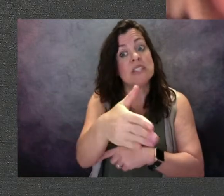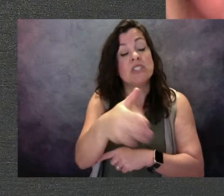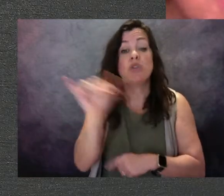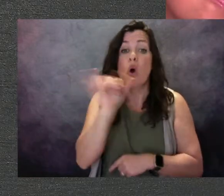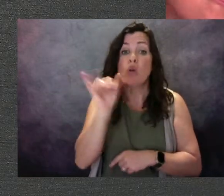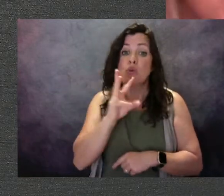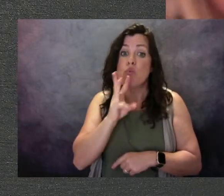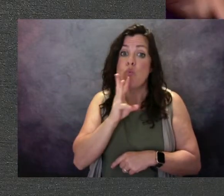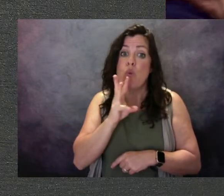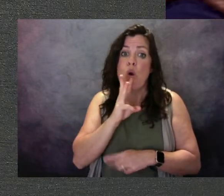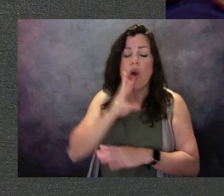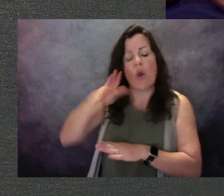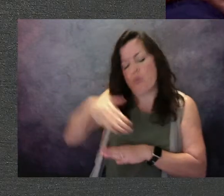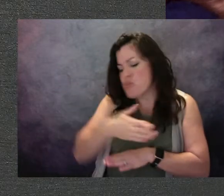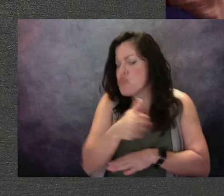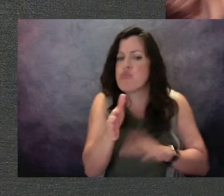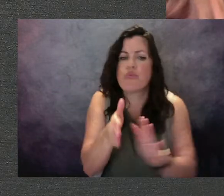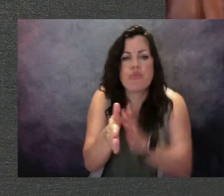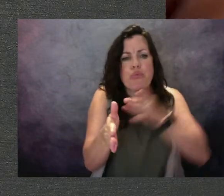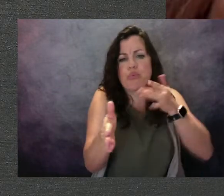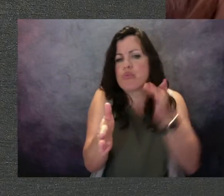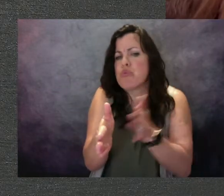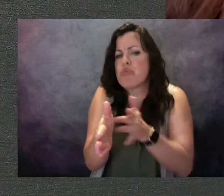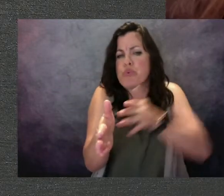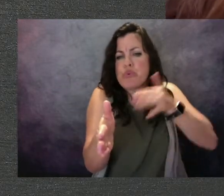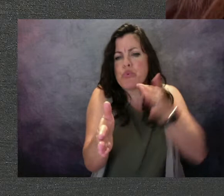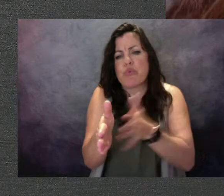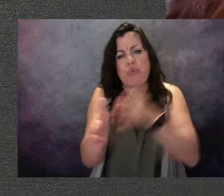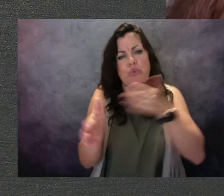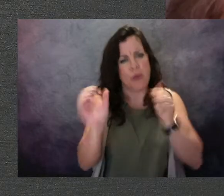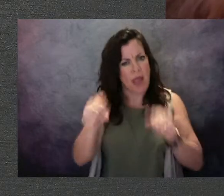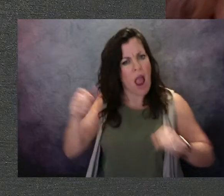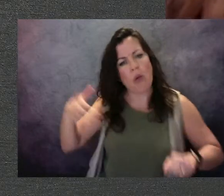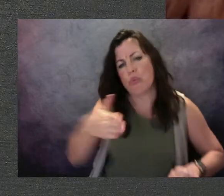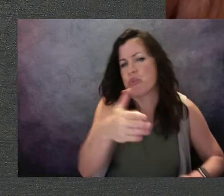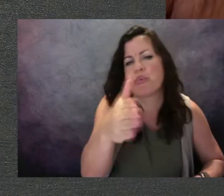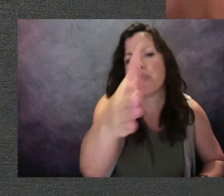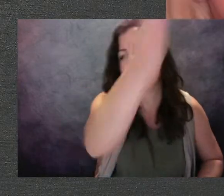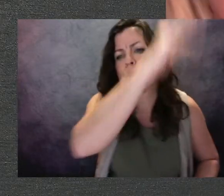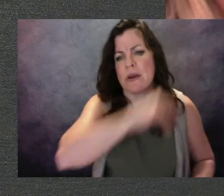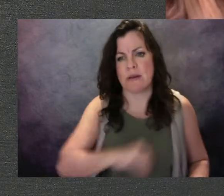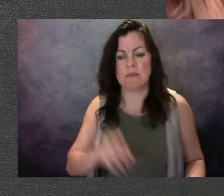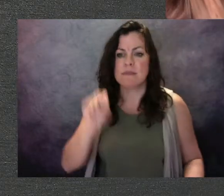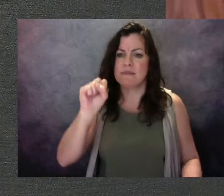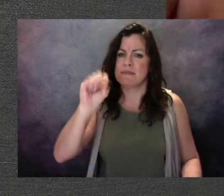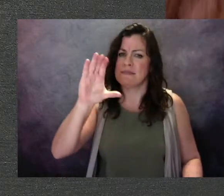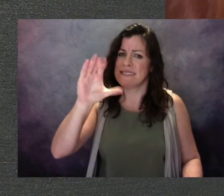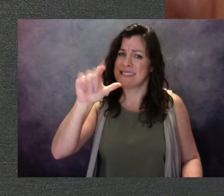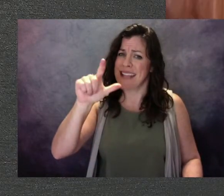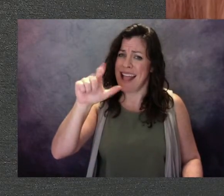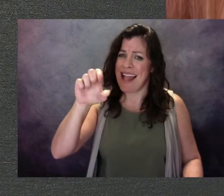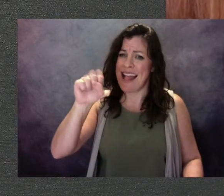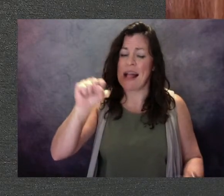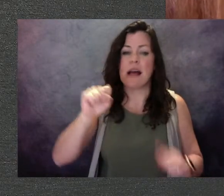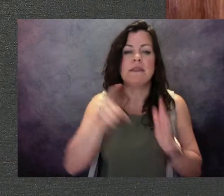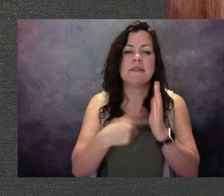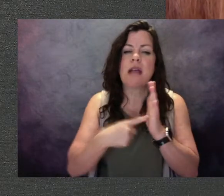so it can really glide through the water. Usually the scales aren't what make the fish so pretty, they reflect the light